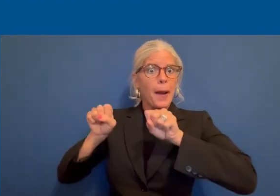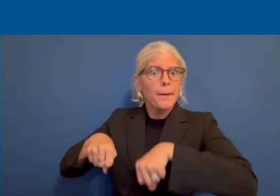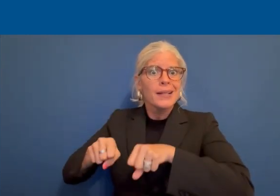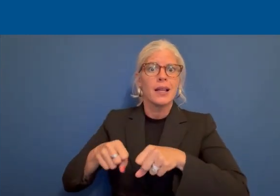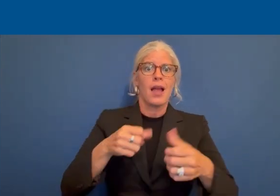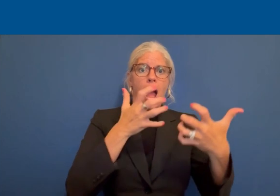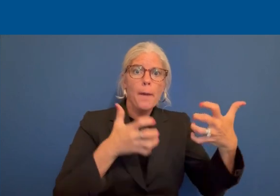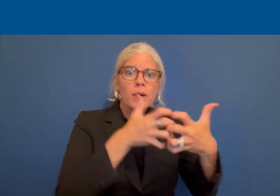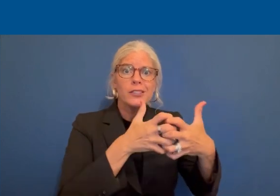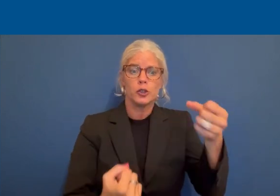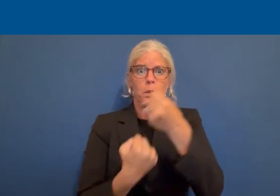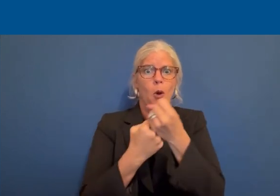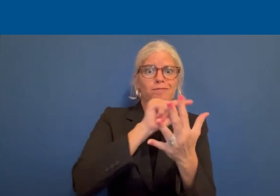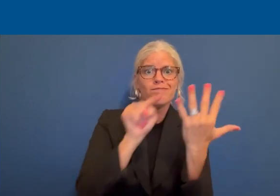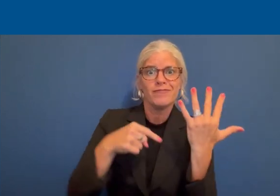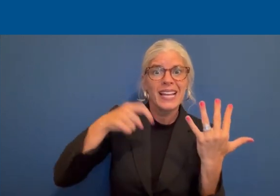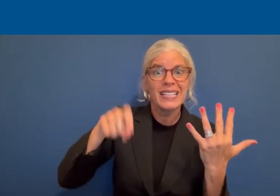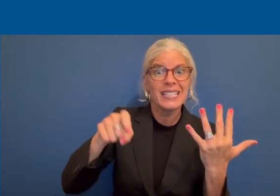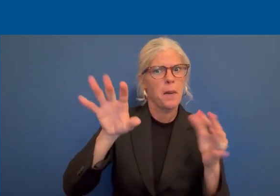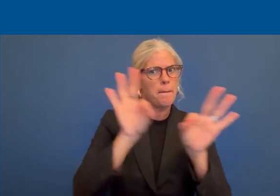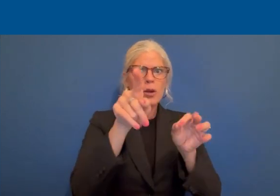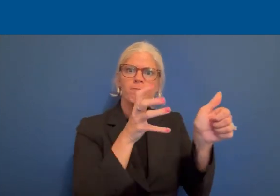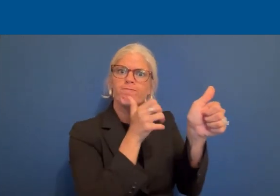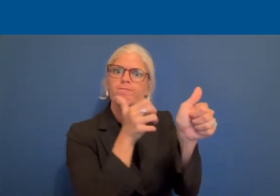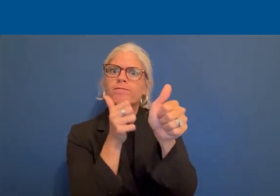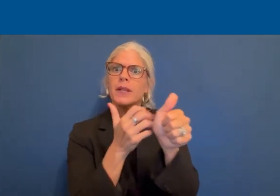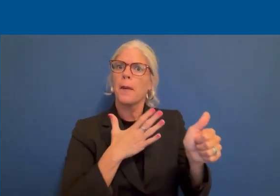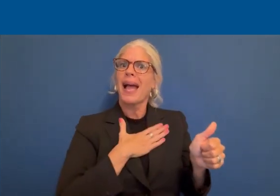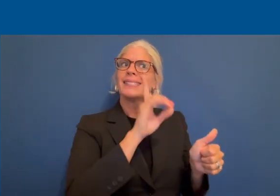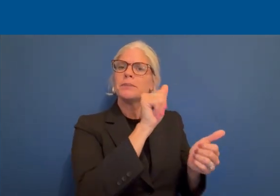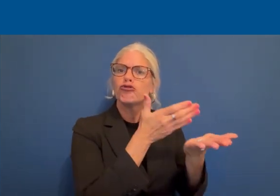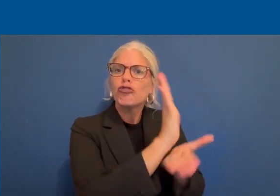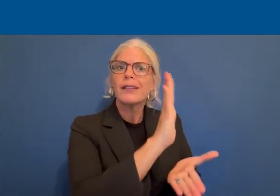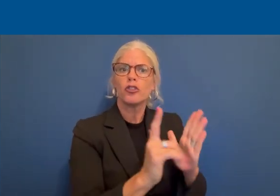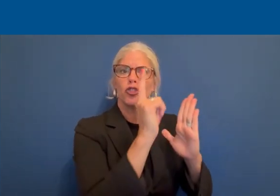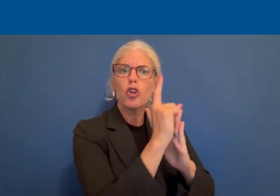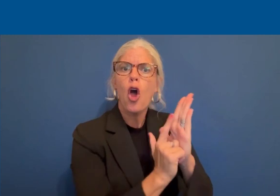and the accommodations and support you require. Stay updated on disability rights, laws,